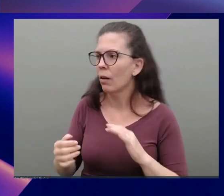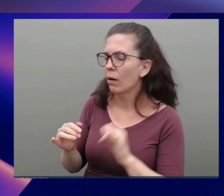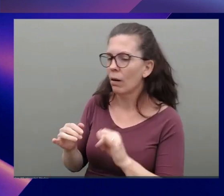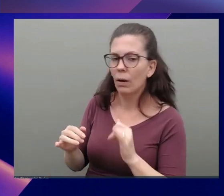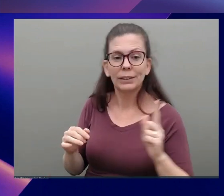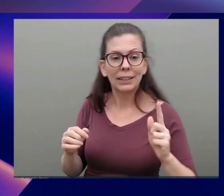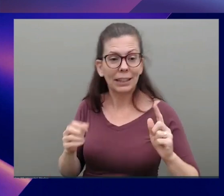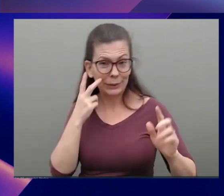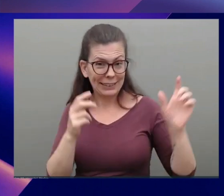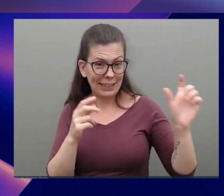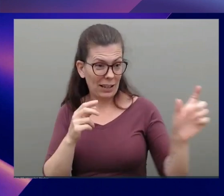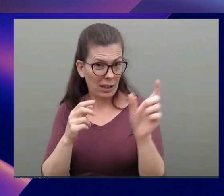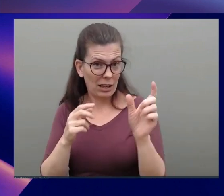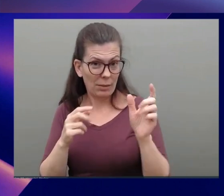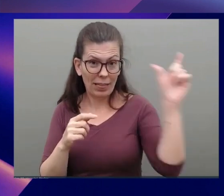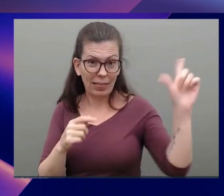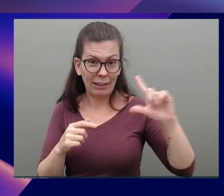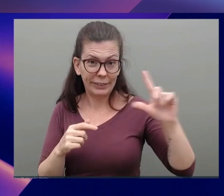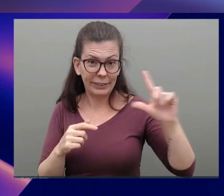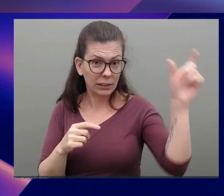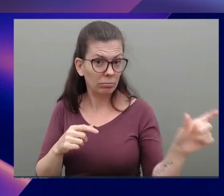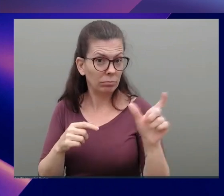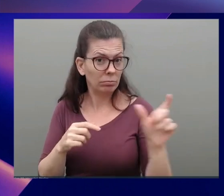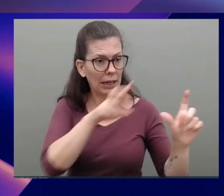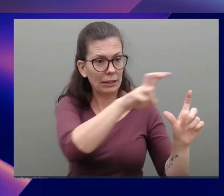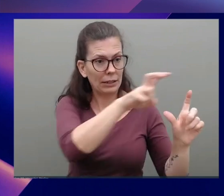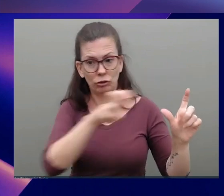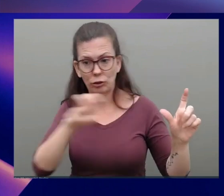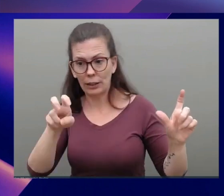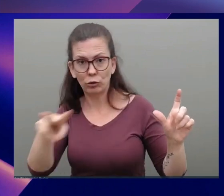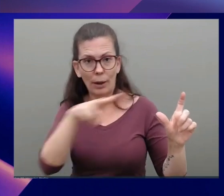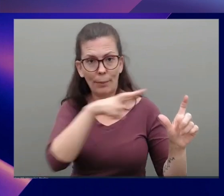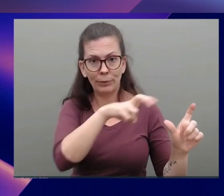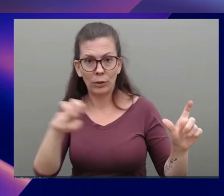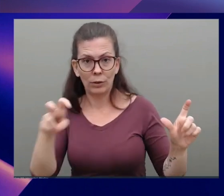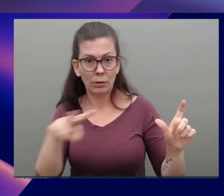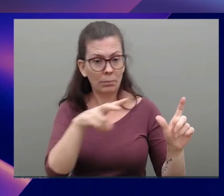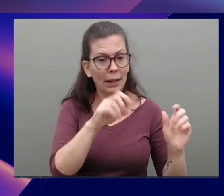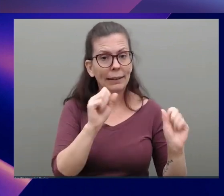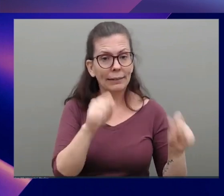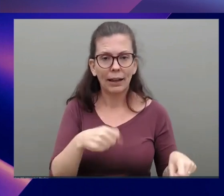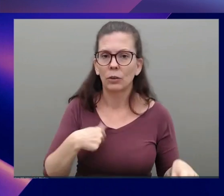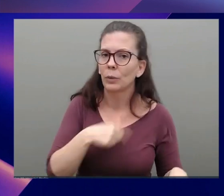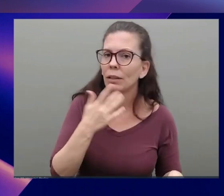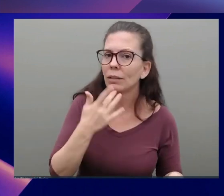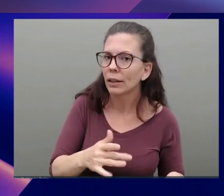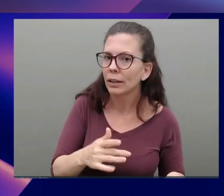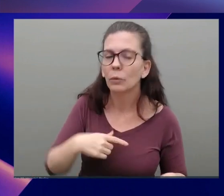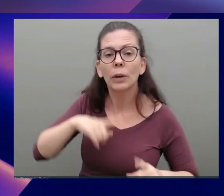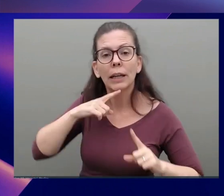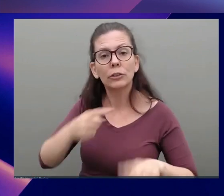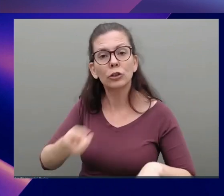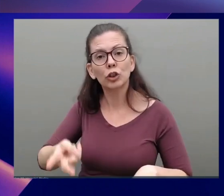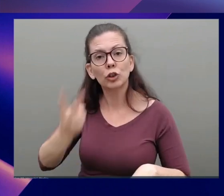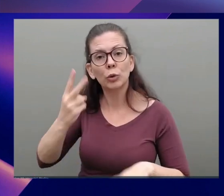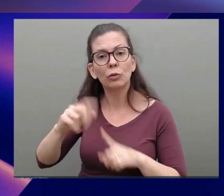I have my cards where I can drag and drop. Okay. - We got lucky because we answered two questions from past drones that gave me these cards,